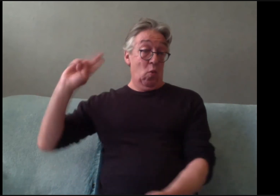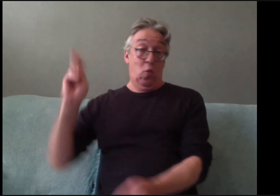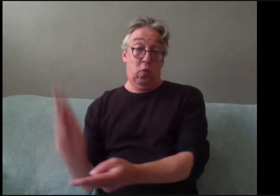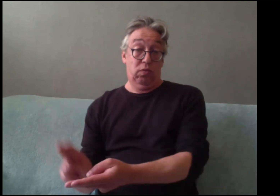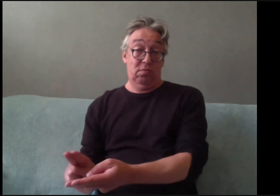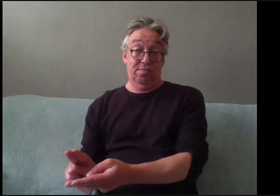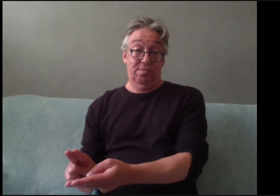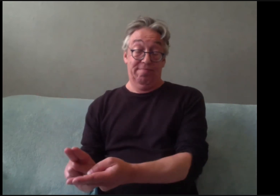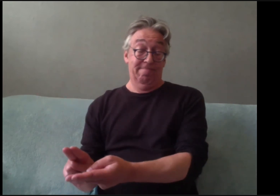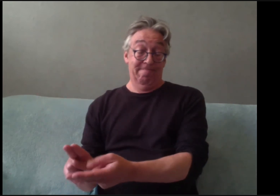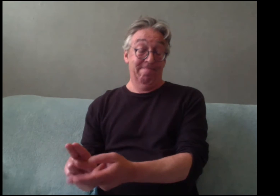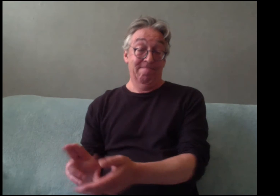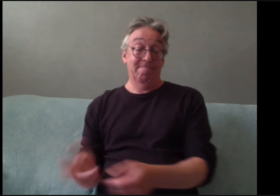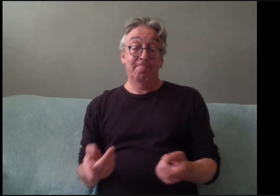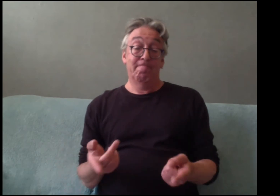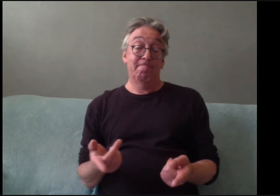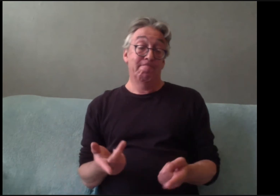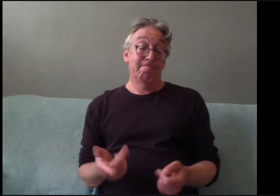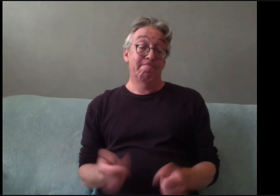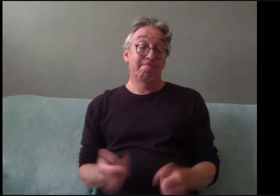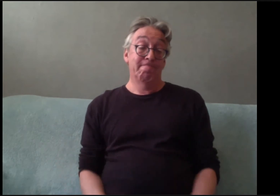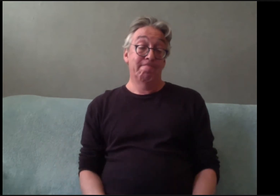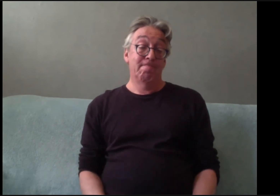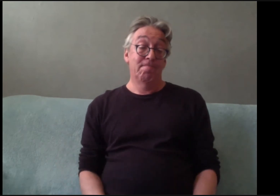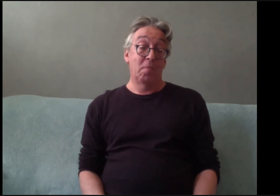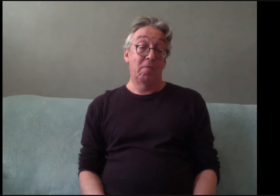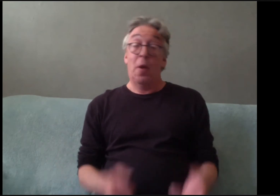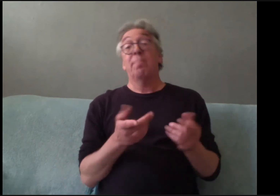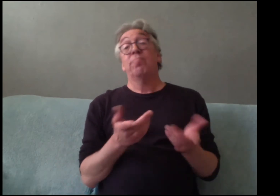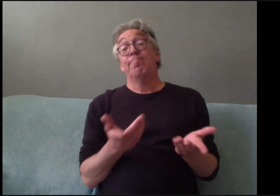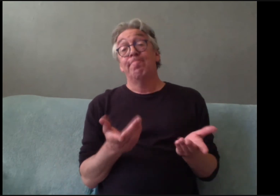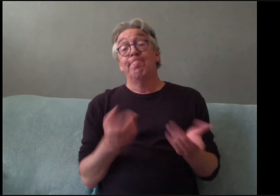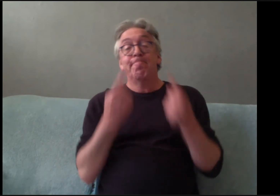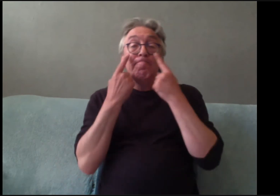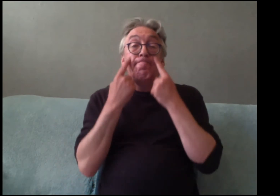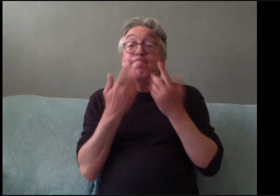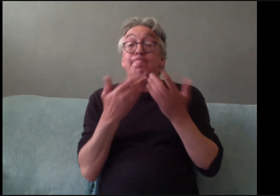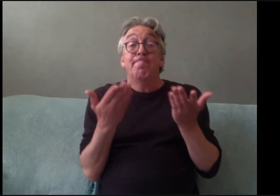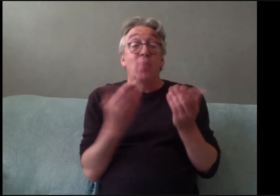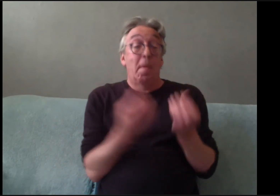in residential institutions, we know how difficult the situation can be